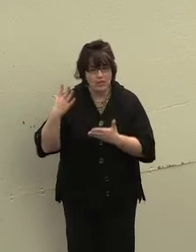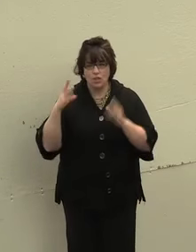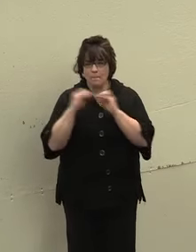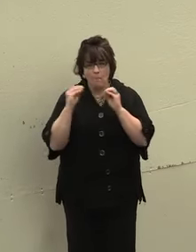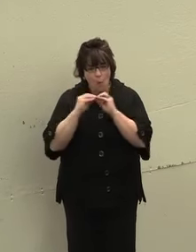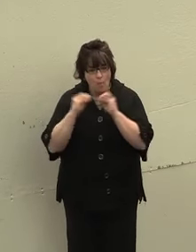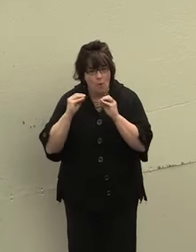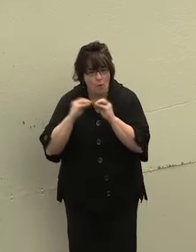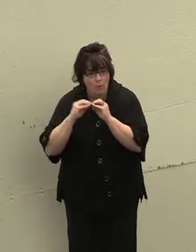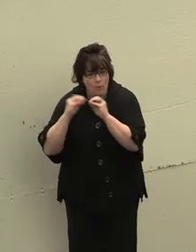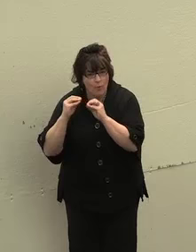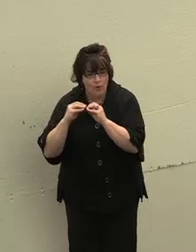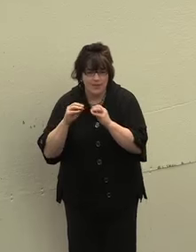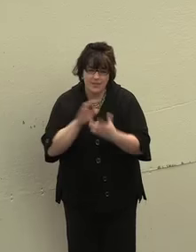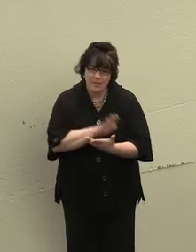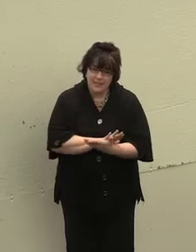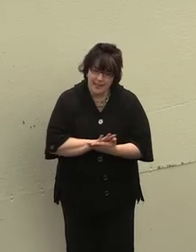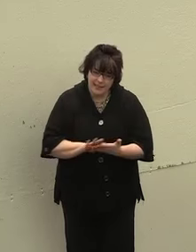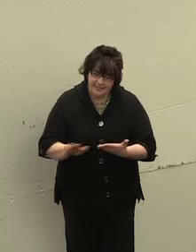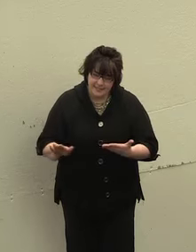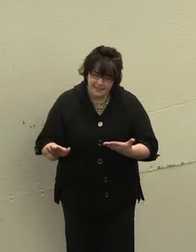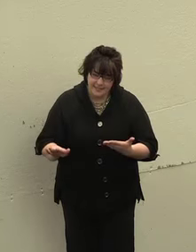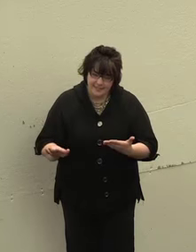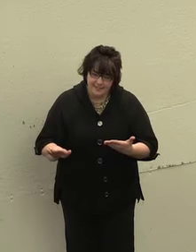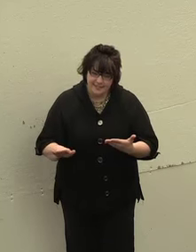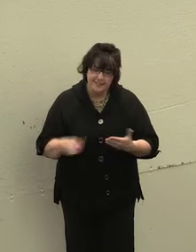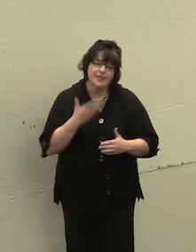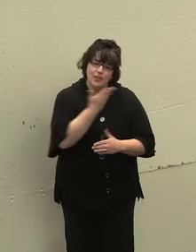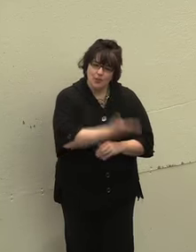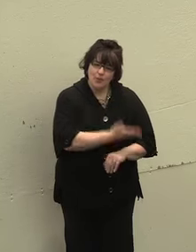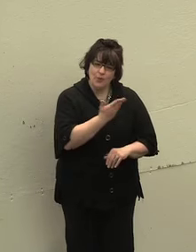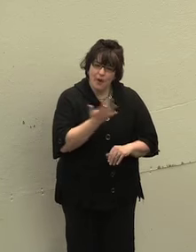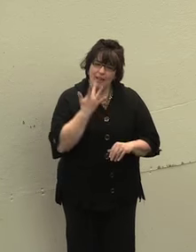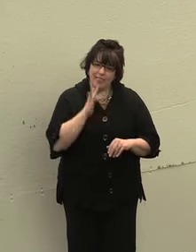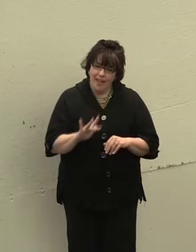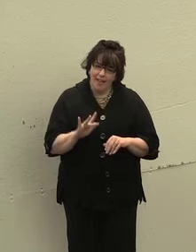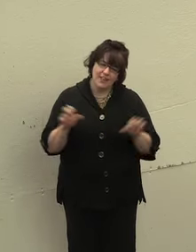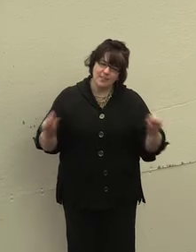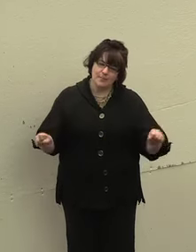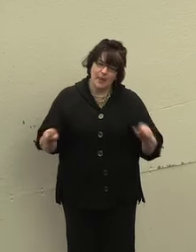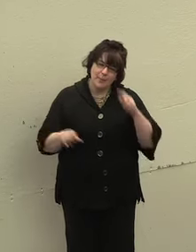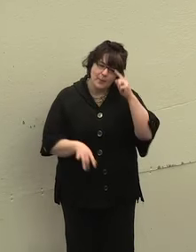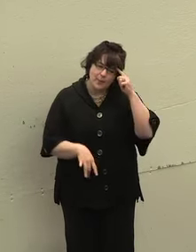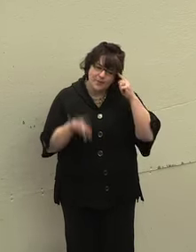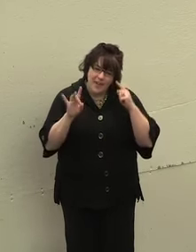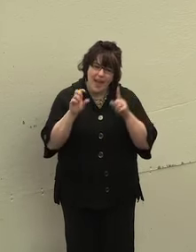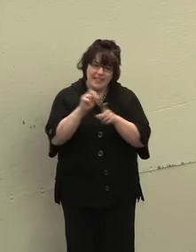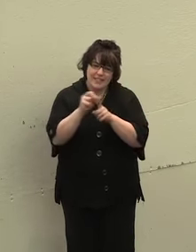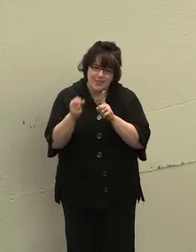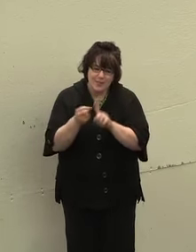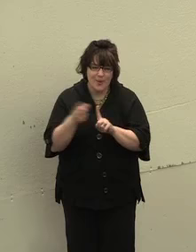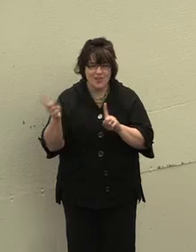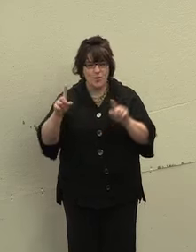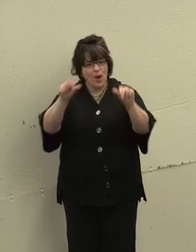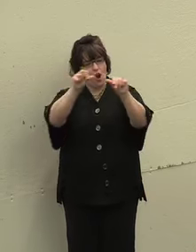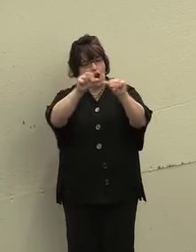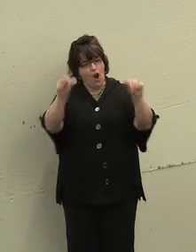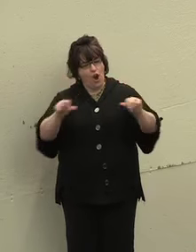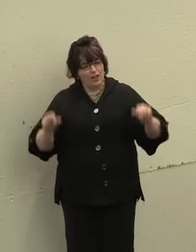So I think that's also a lucky thing just to be able to find a situation, where architecture actually has the capacity